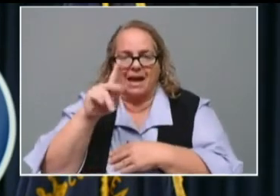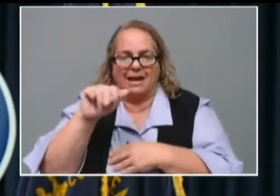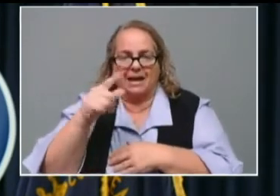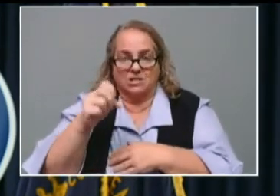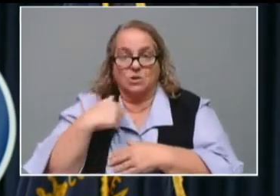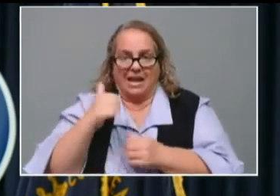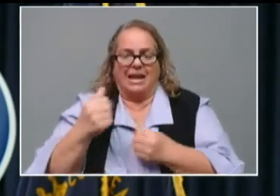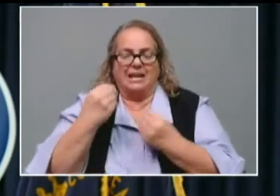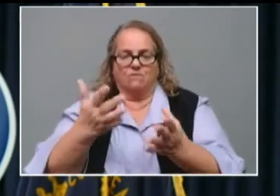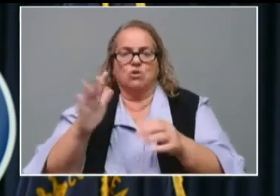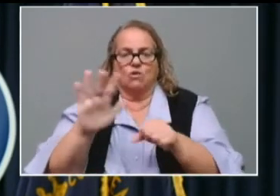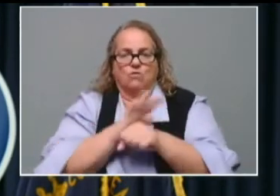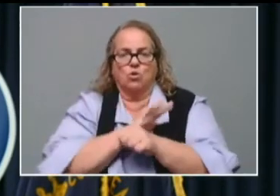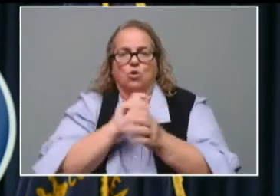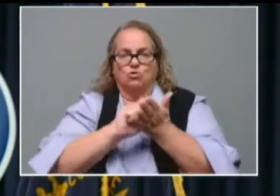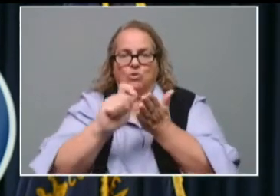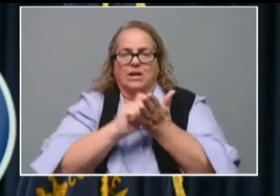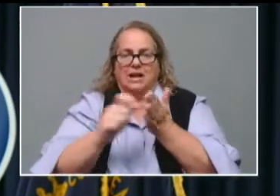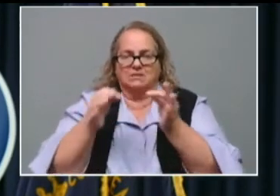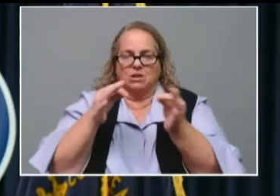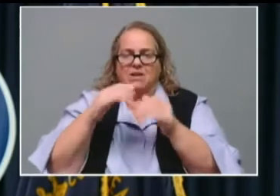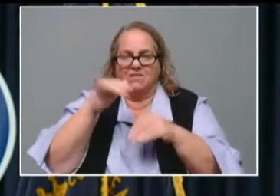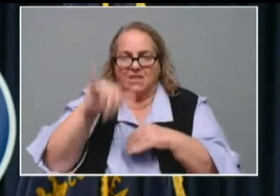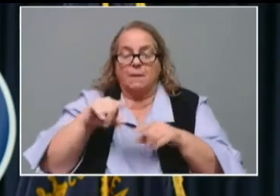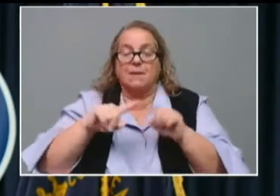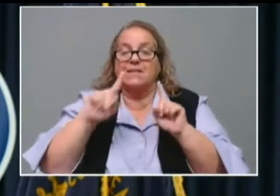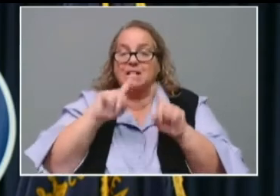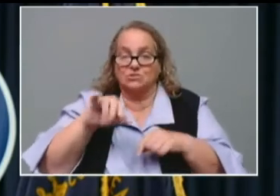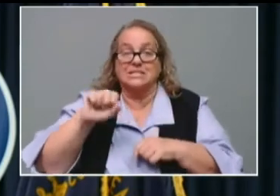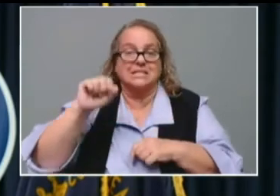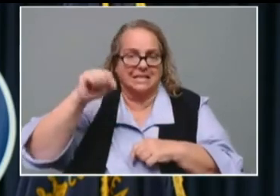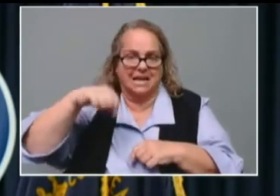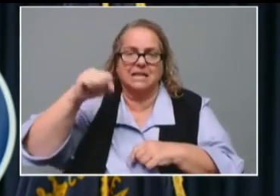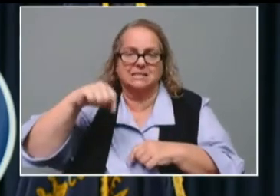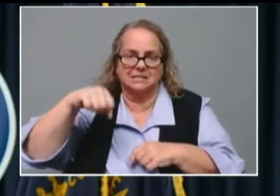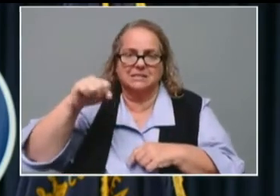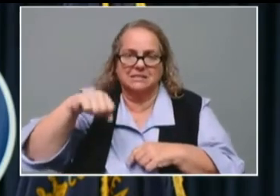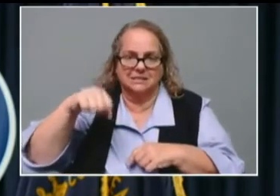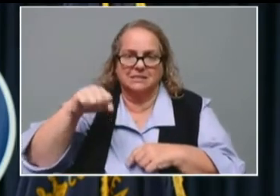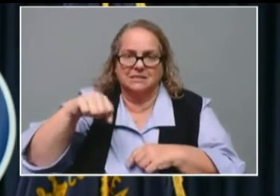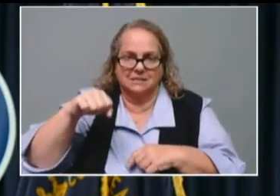of that. But but the answer is yes. And if they everybody doesn't always hit